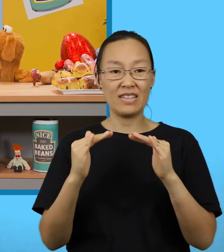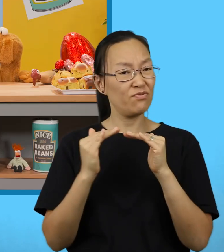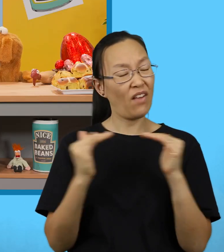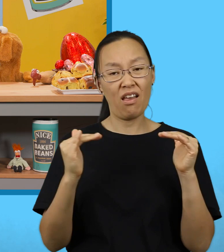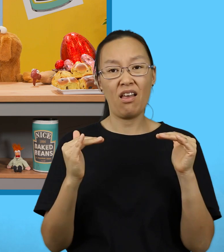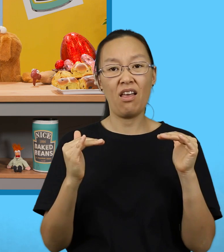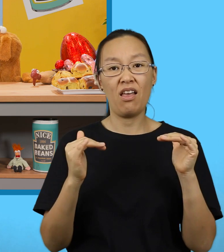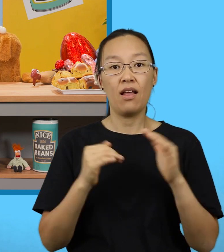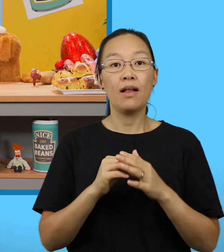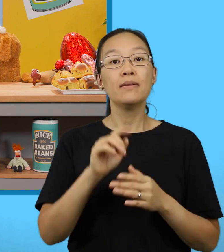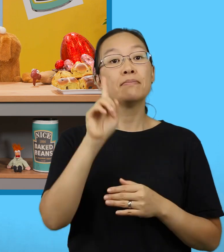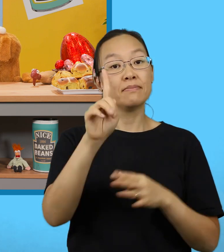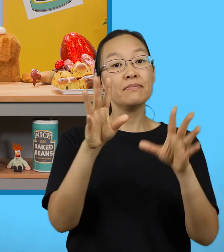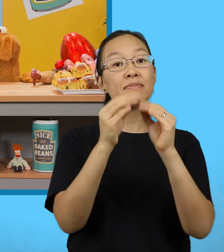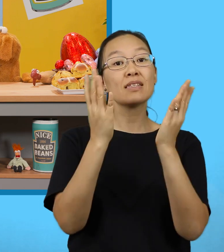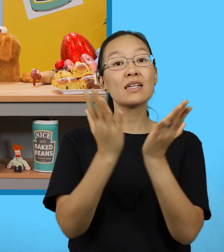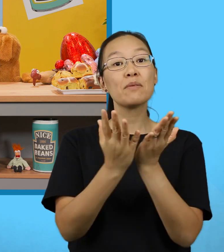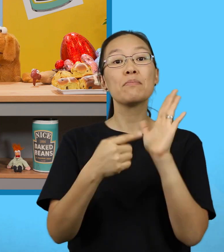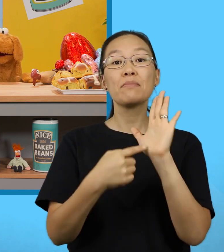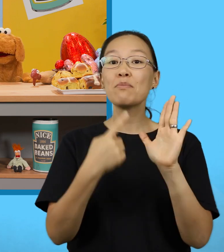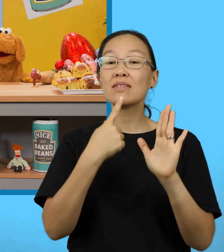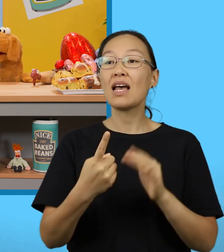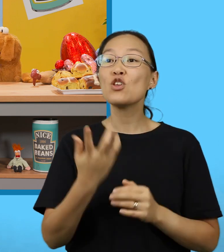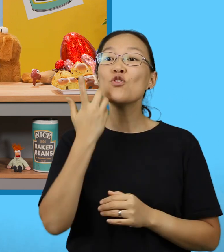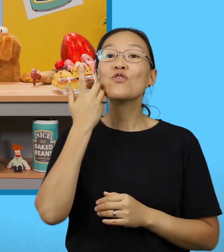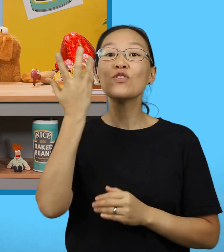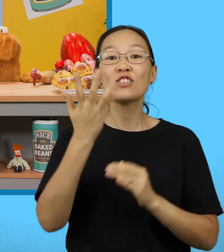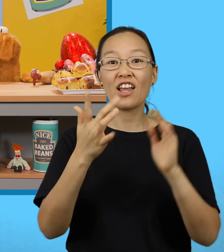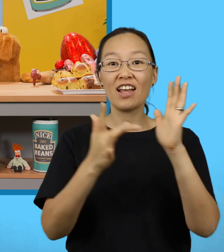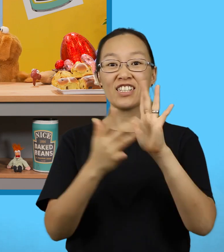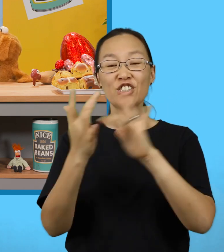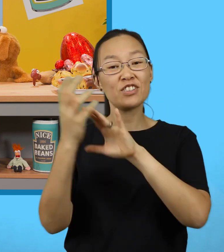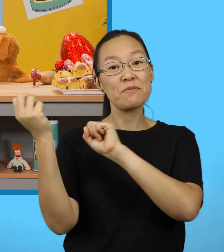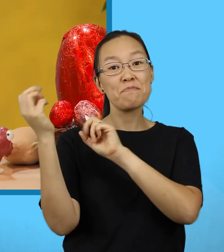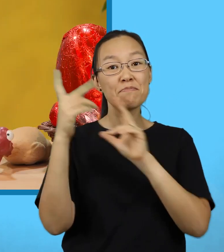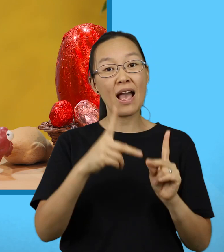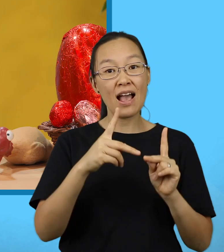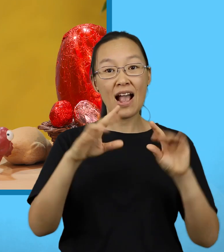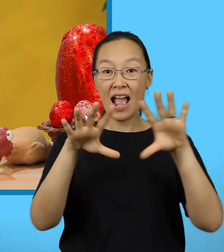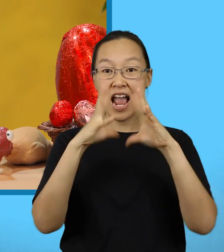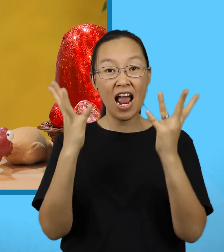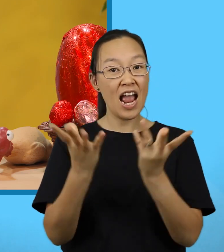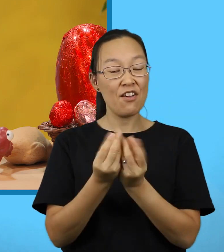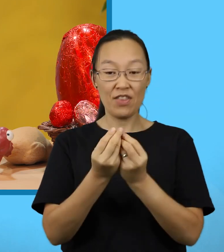But the Bible says that one day Jesus will come back and make all bad things right. He will? Really?